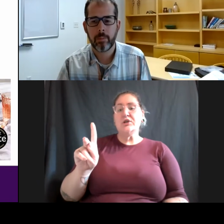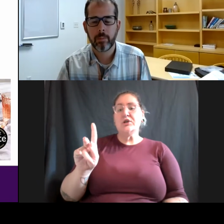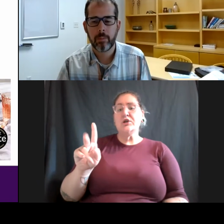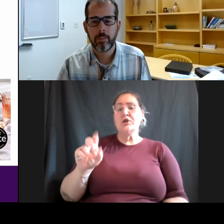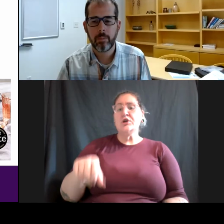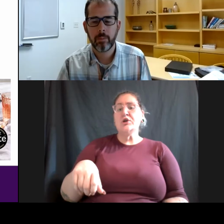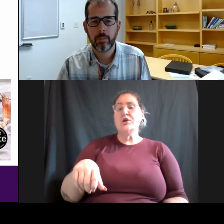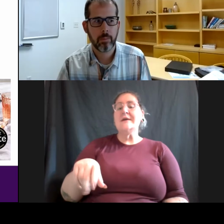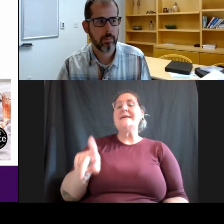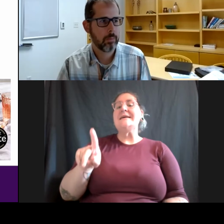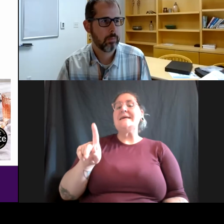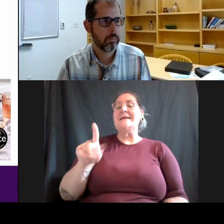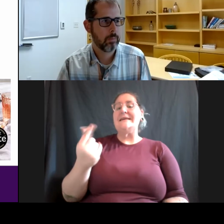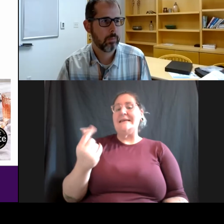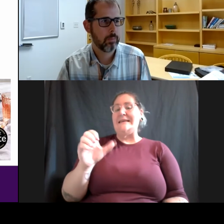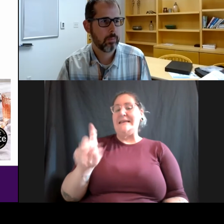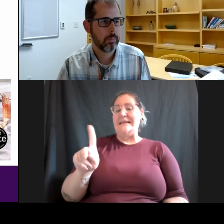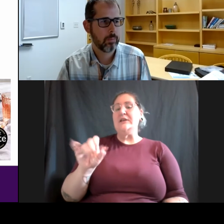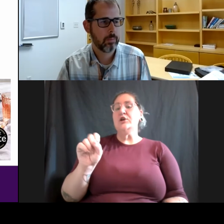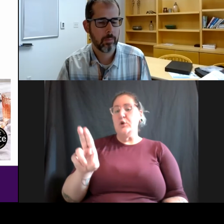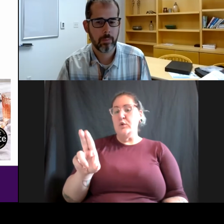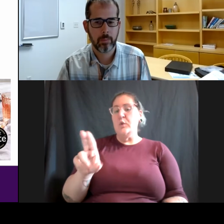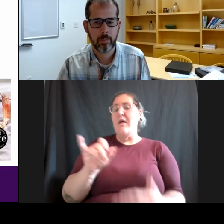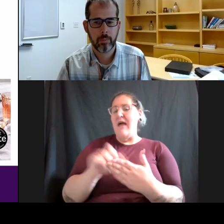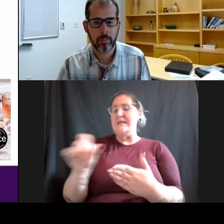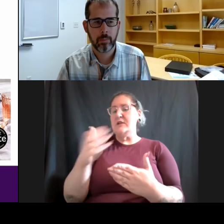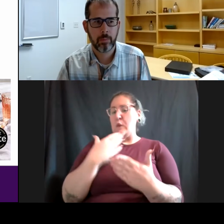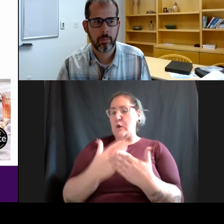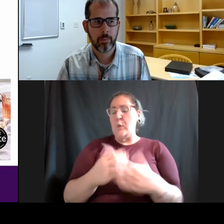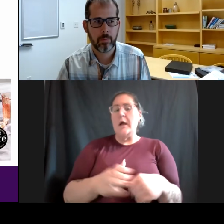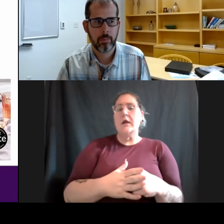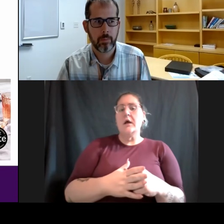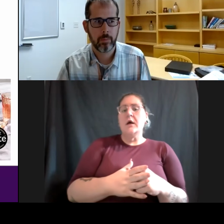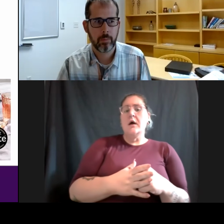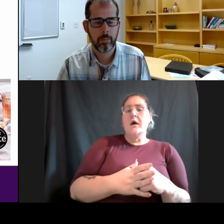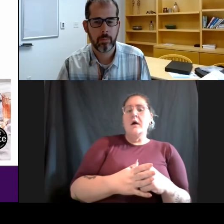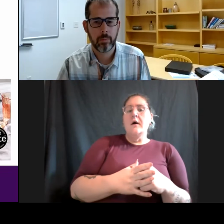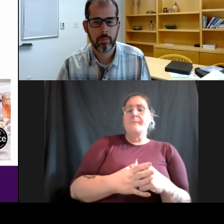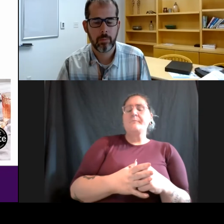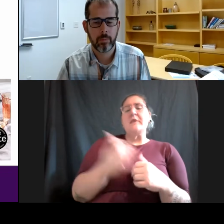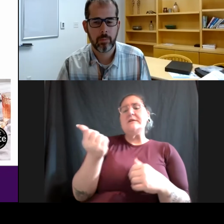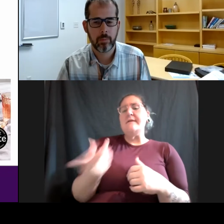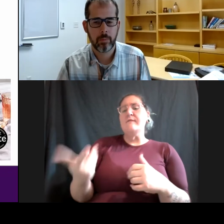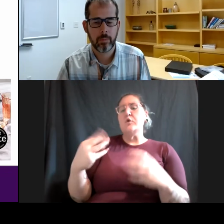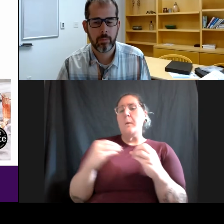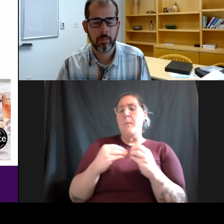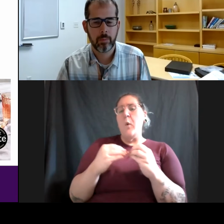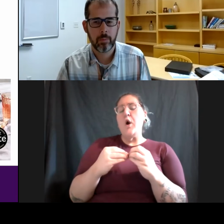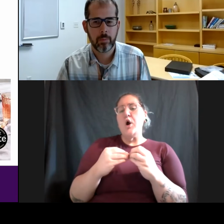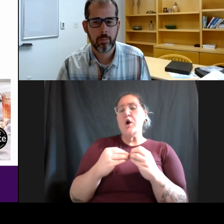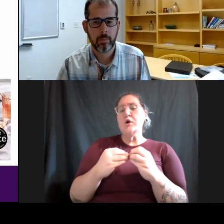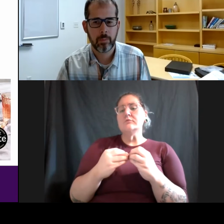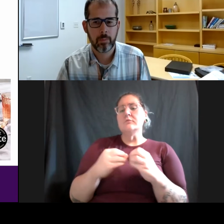plug-ins that are around. Figma also has just released support for prototyping